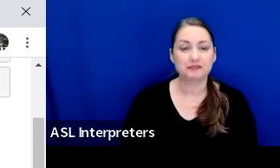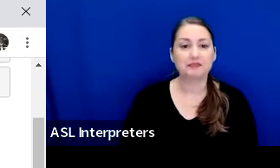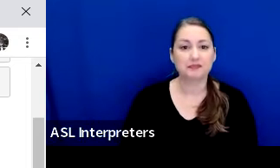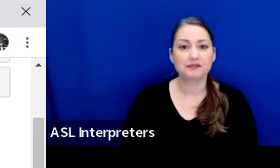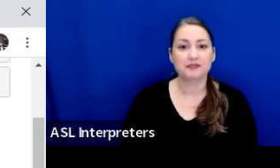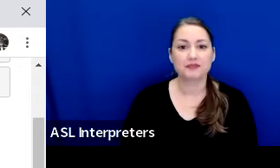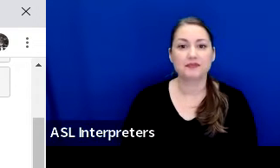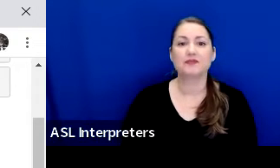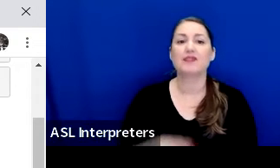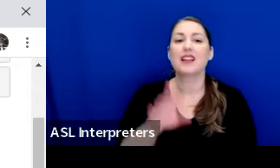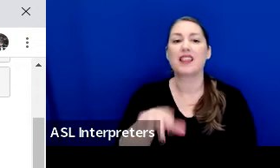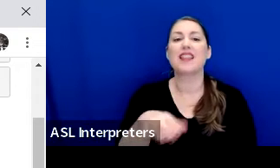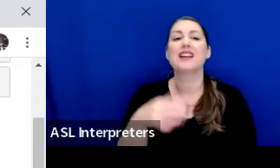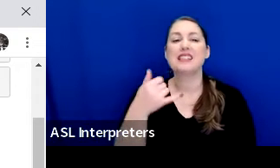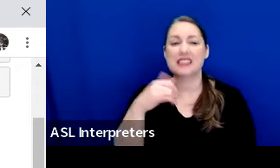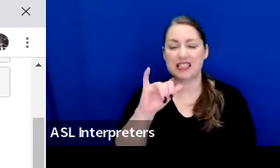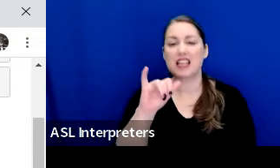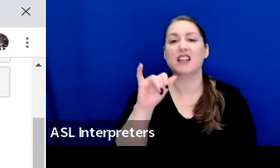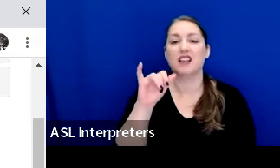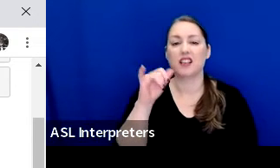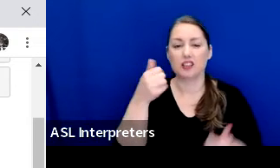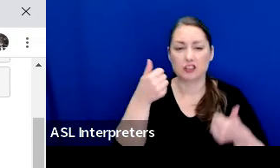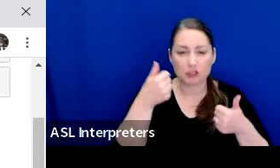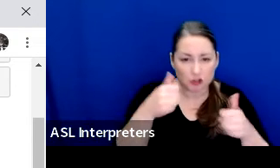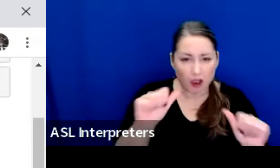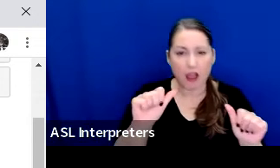hypothesis test, and it's still for a single variable